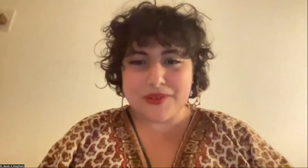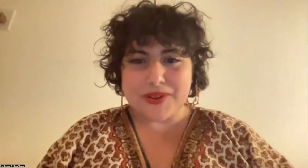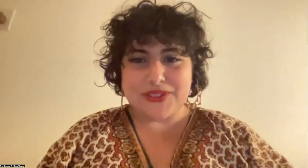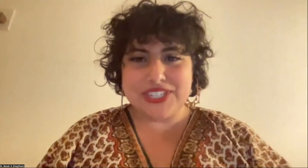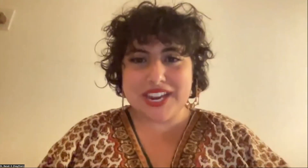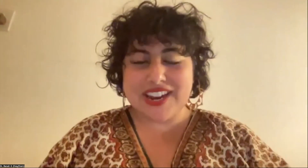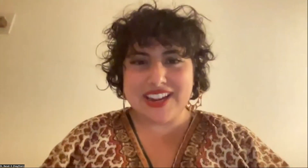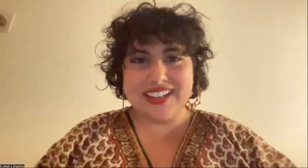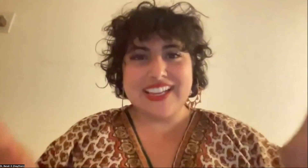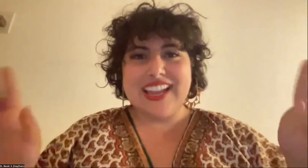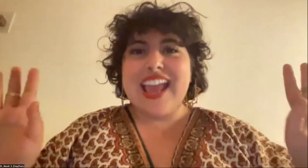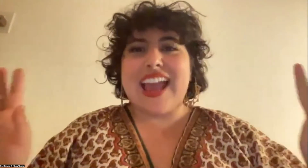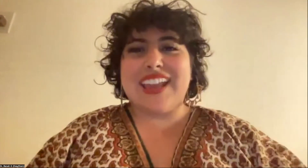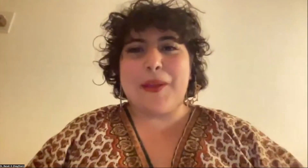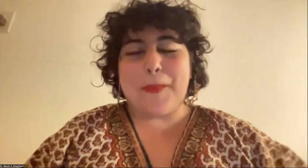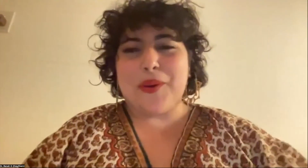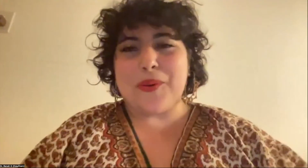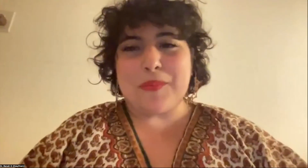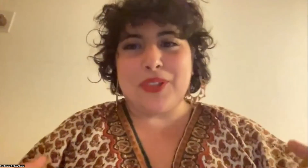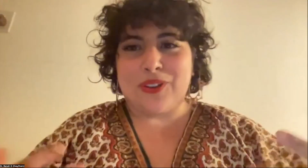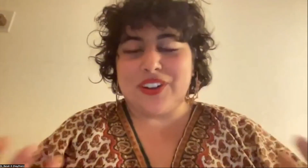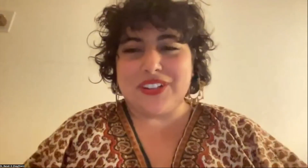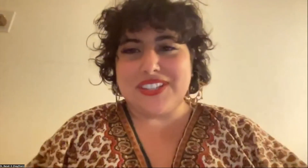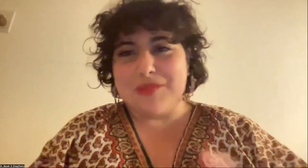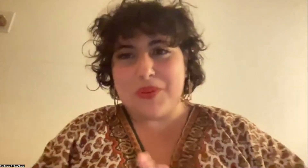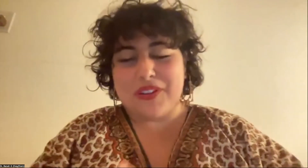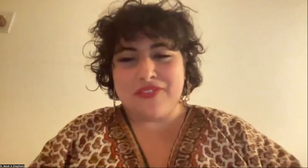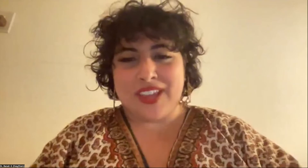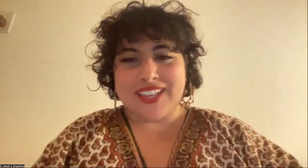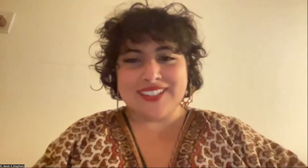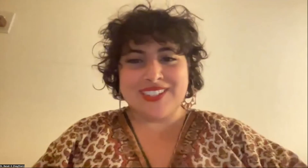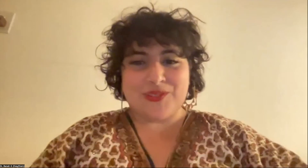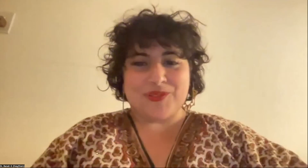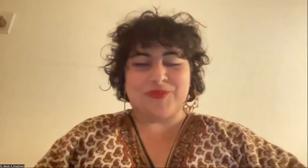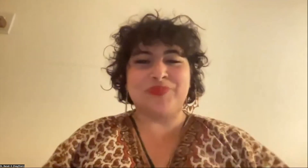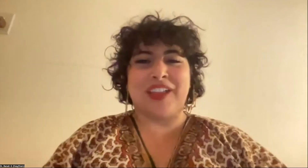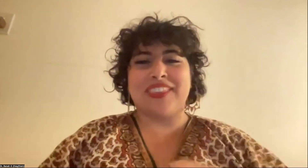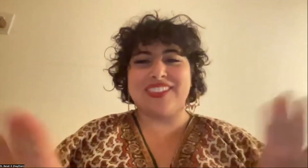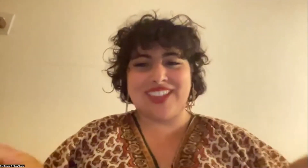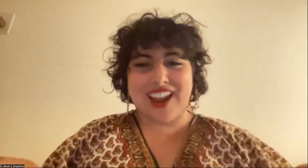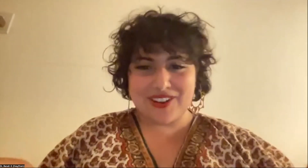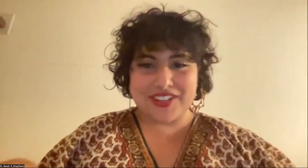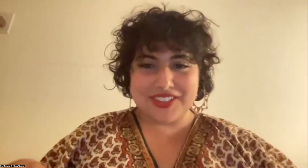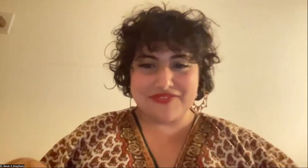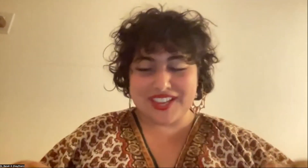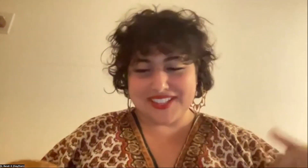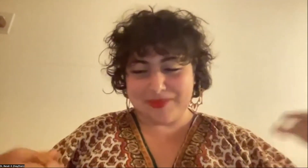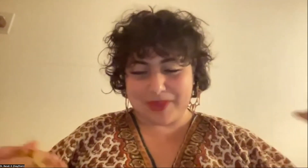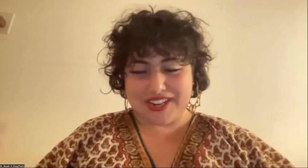everyone who shared. I am OM literary’s number one fan, so not that there's a hierarchy of fans, but